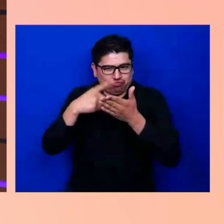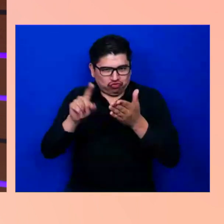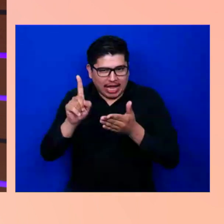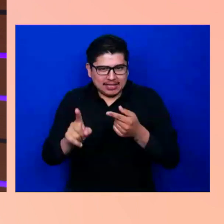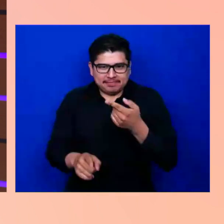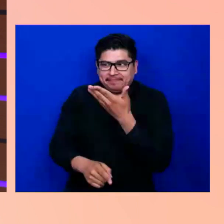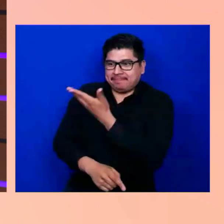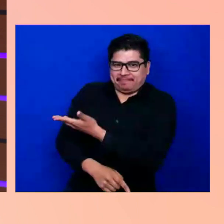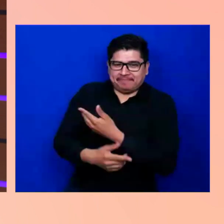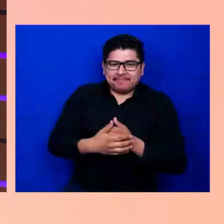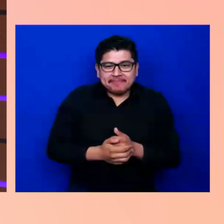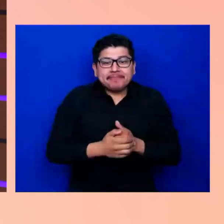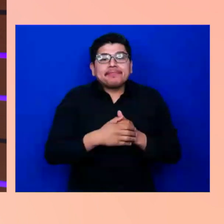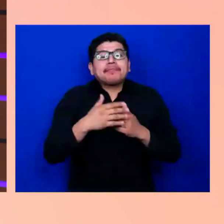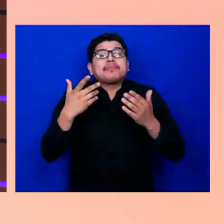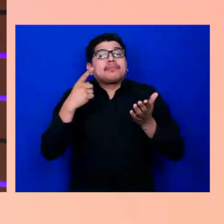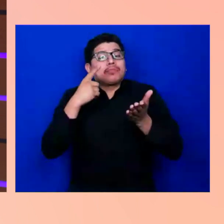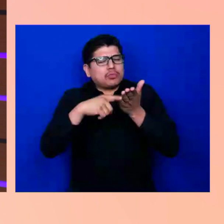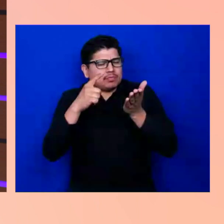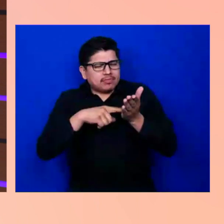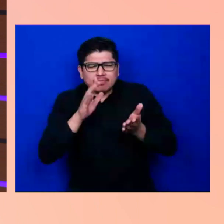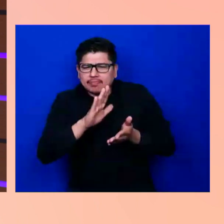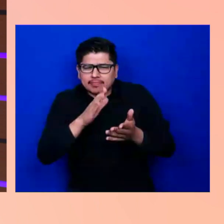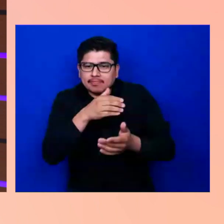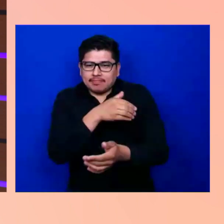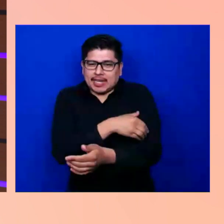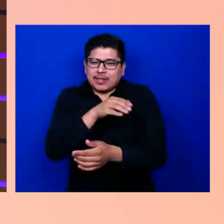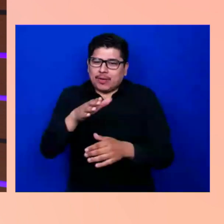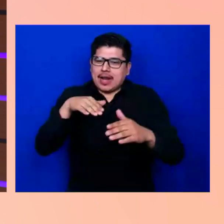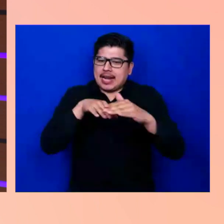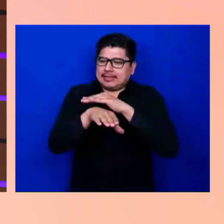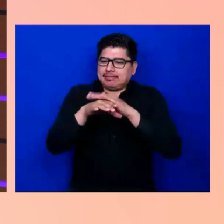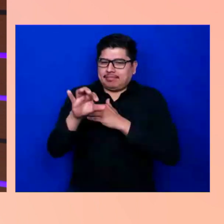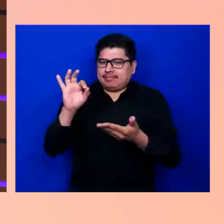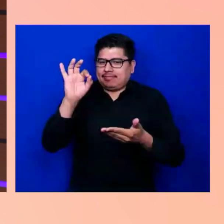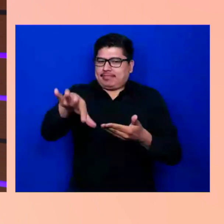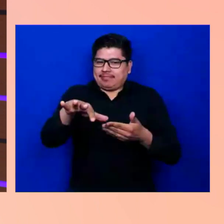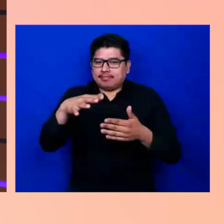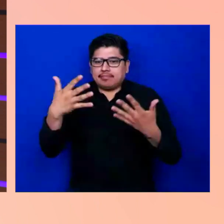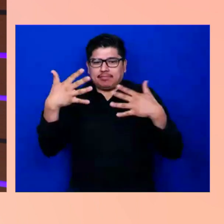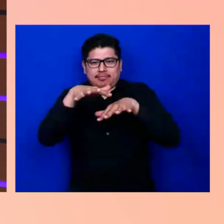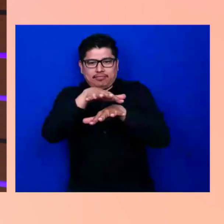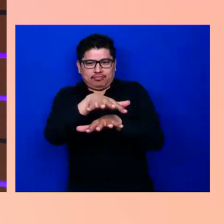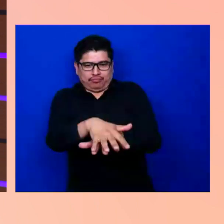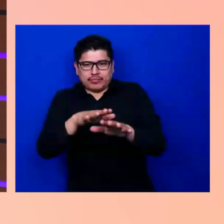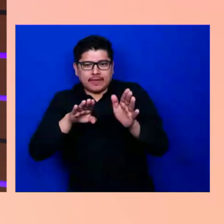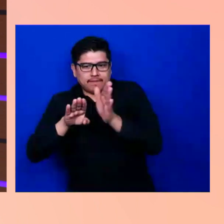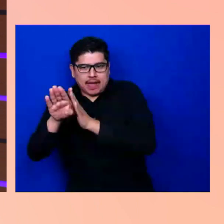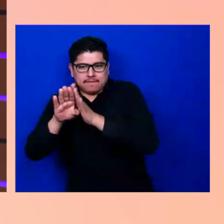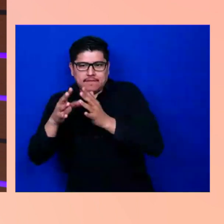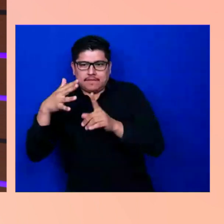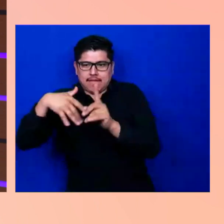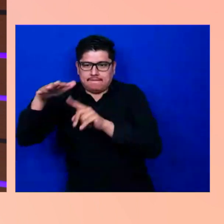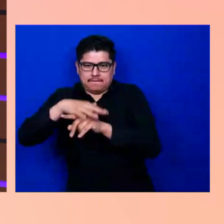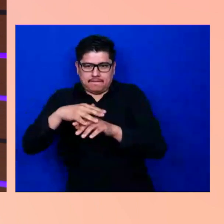Accessibility Insights and integrated directly into the developer environment, making it easier to detect and fix